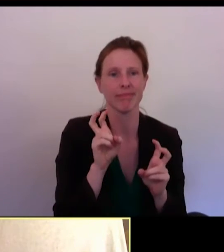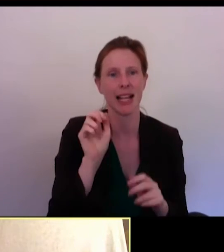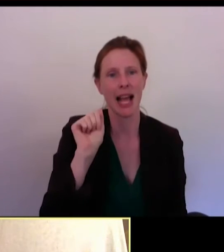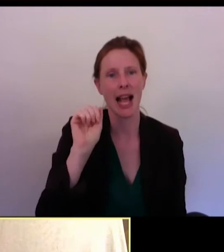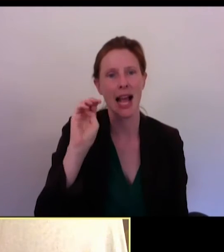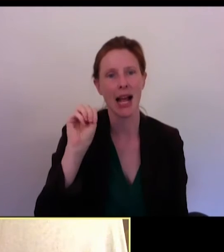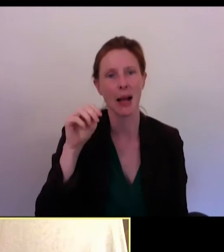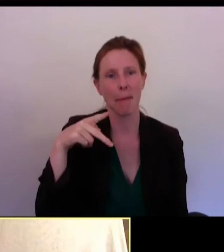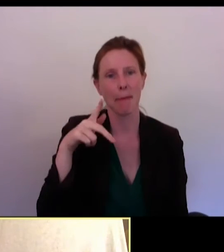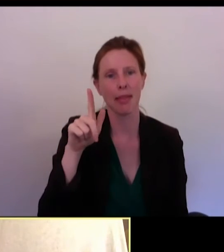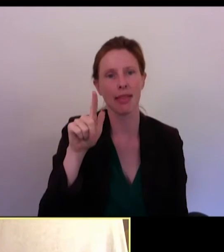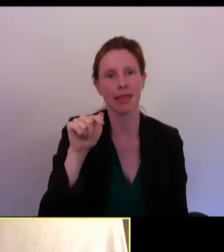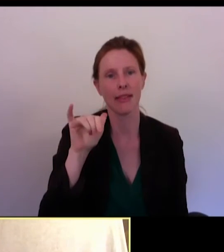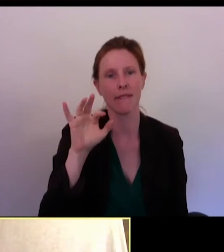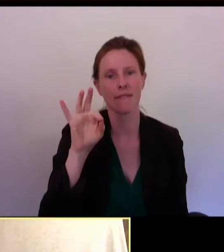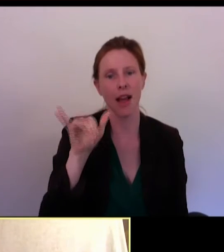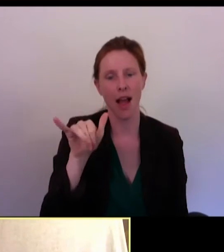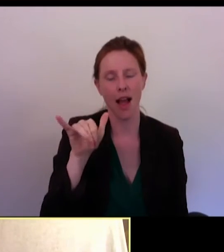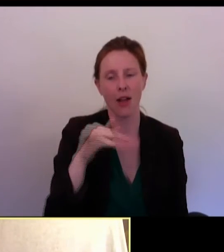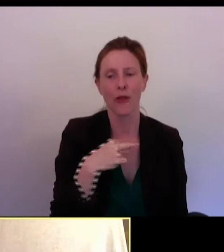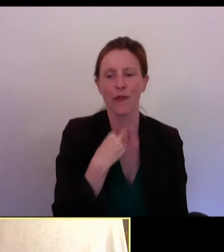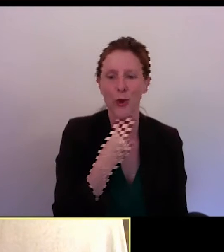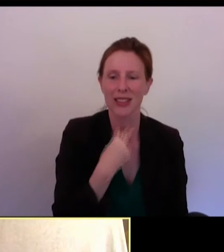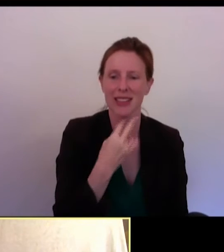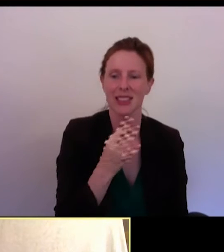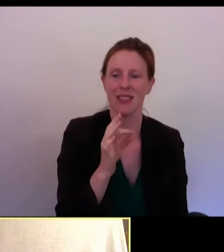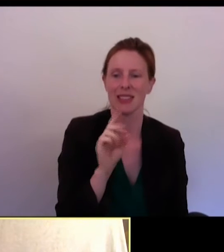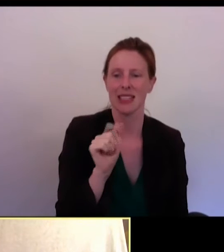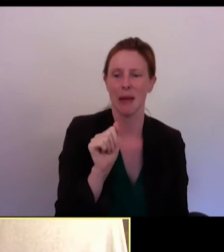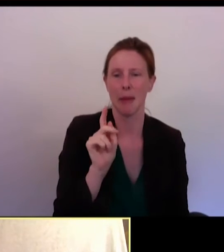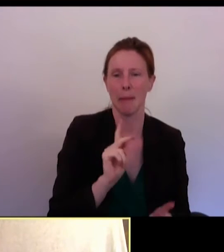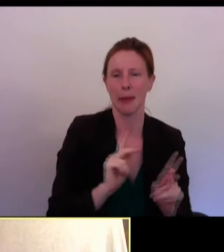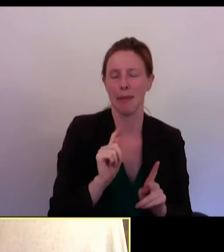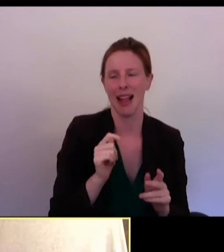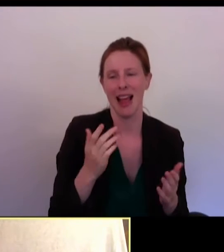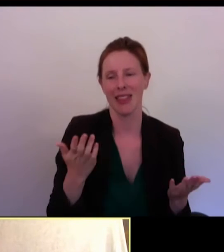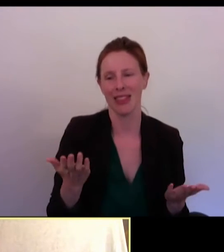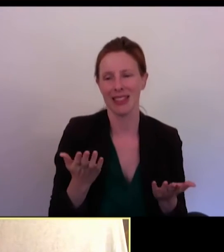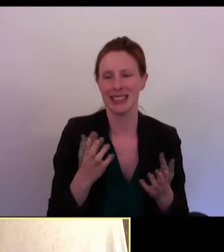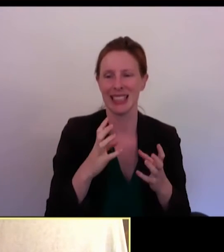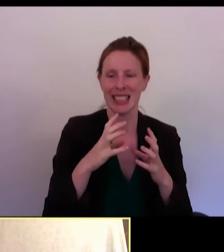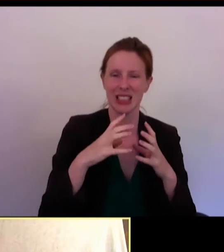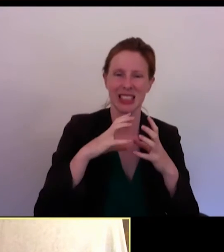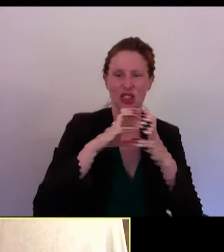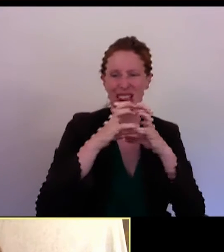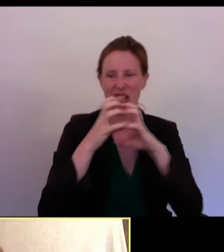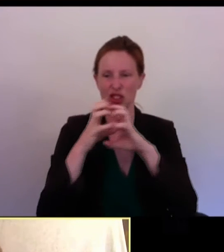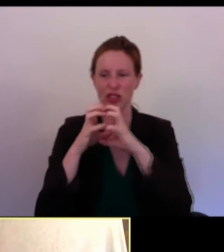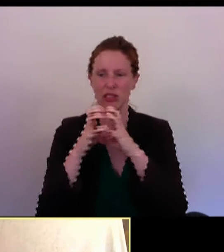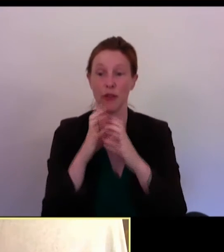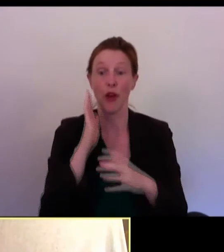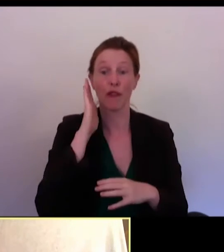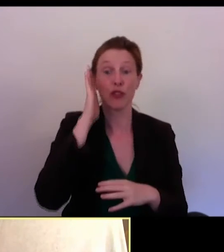How can we amplify their voices? The voices of these disabled people